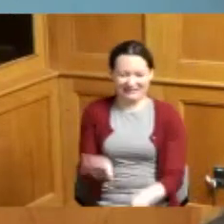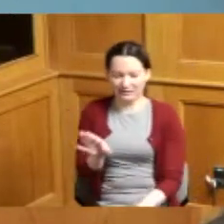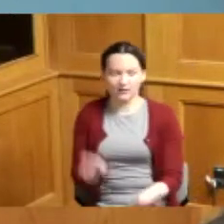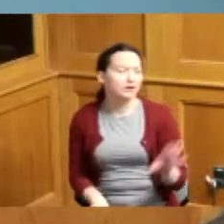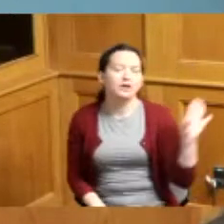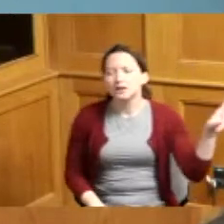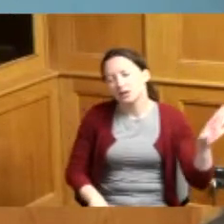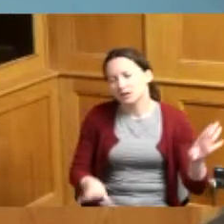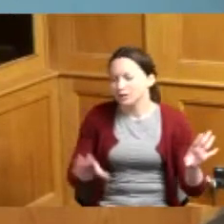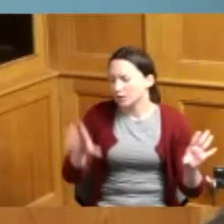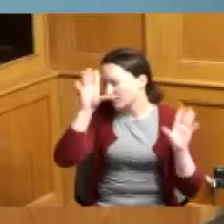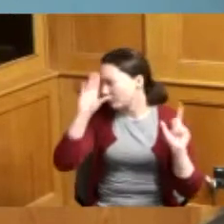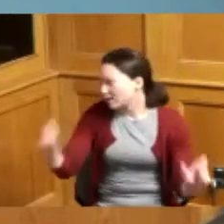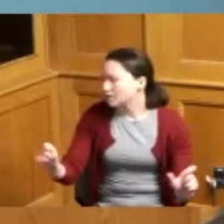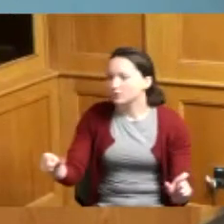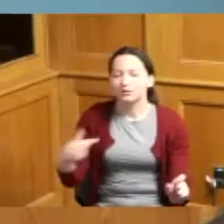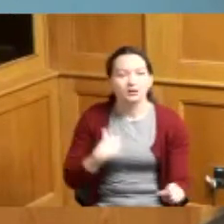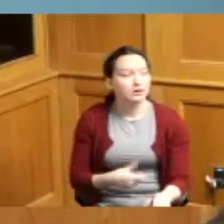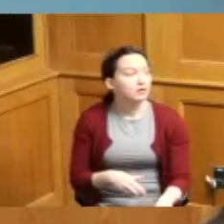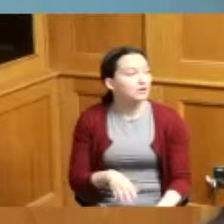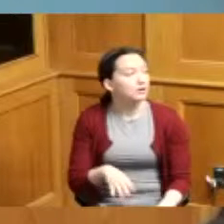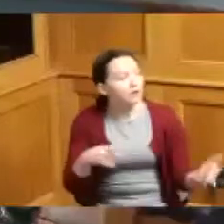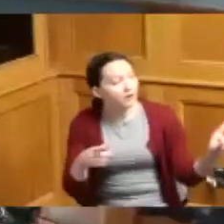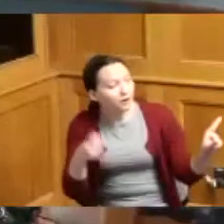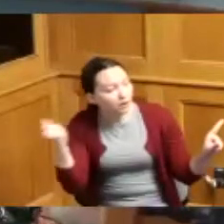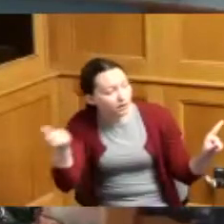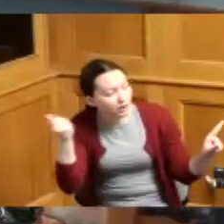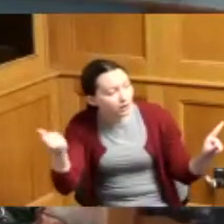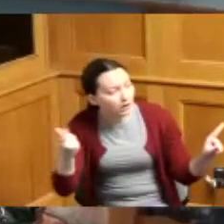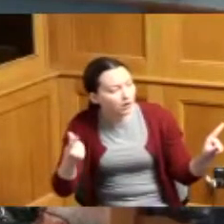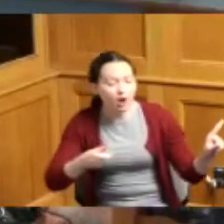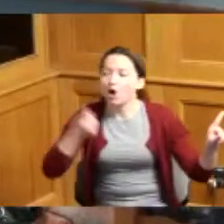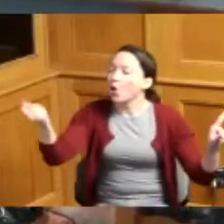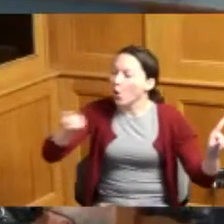I'm gonna let you just on that one point though because I gotta maybe you had the